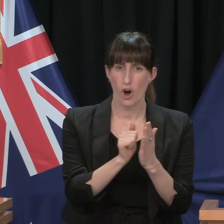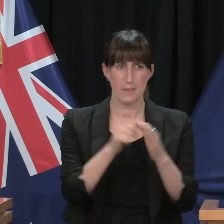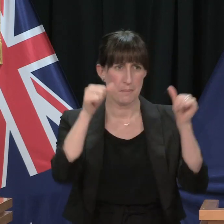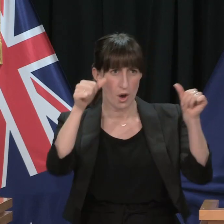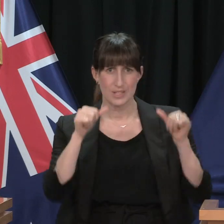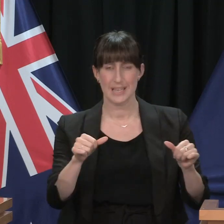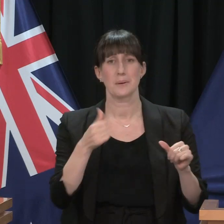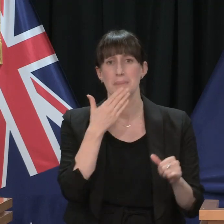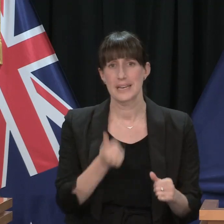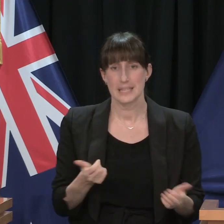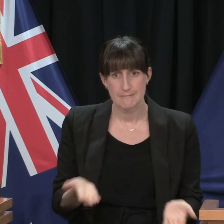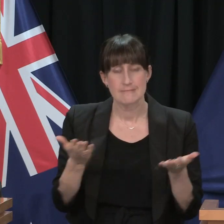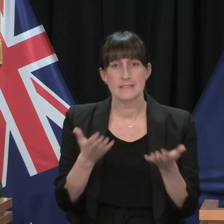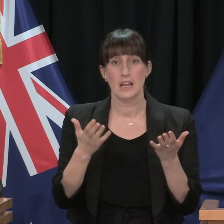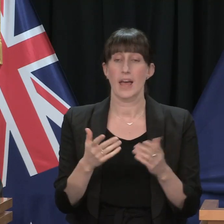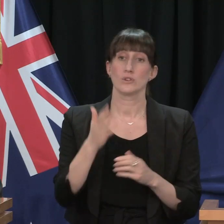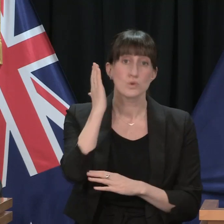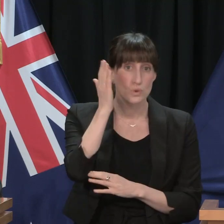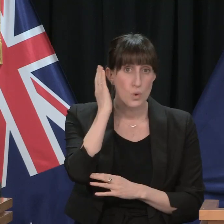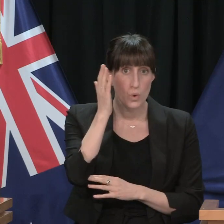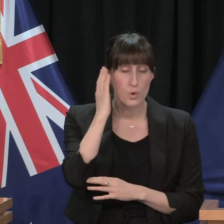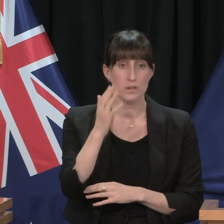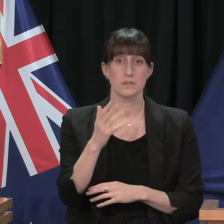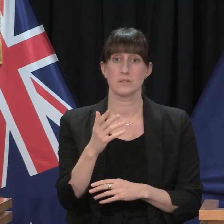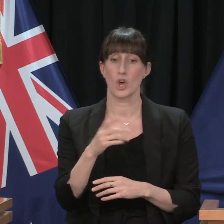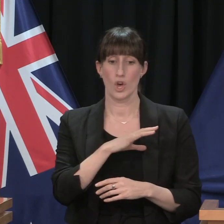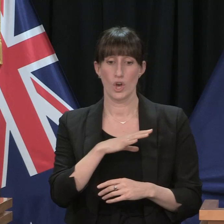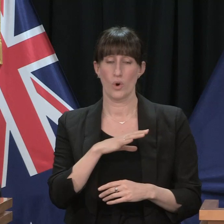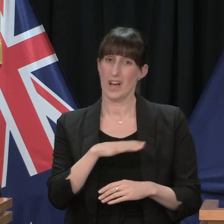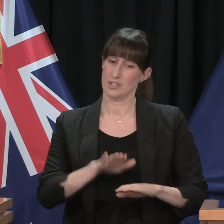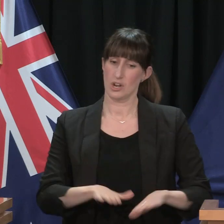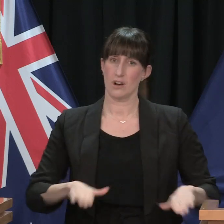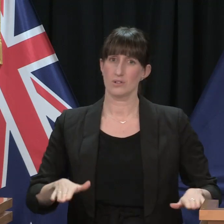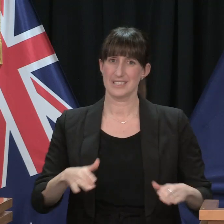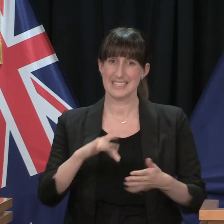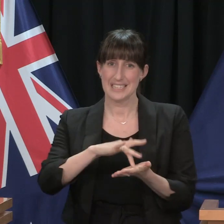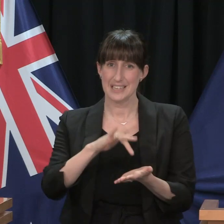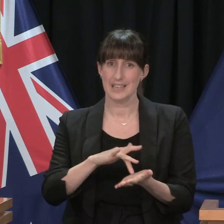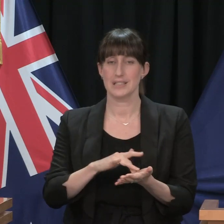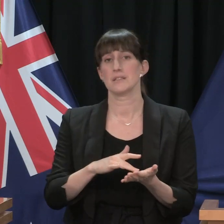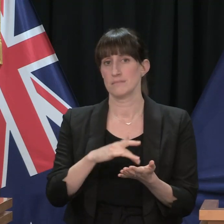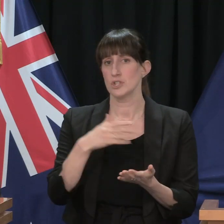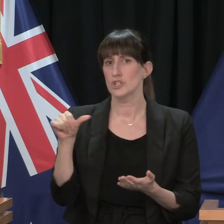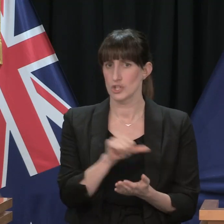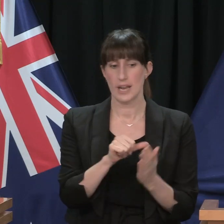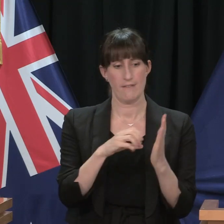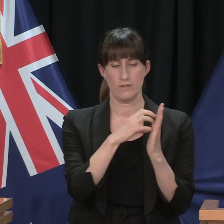them. So, I have asked the Ministry of Education to use their regular bulletins to schools and early learning